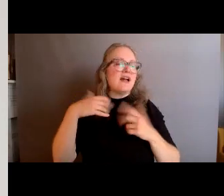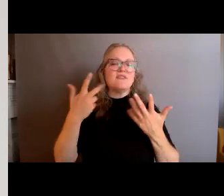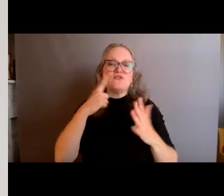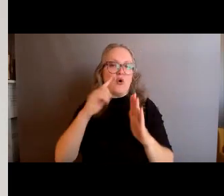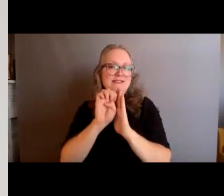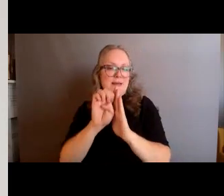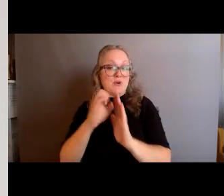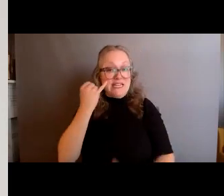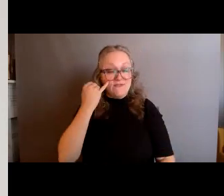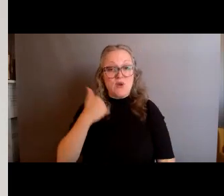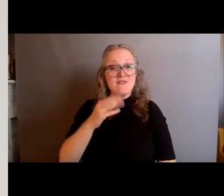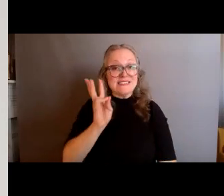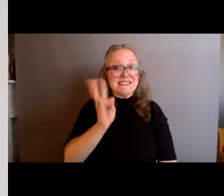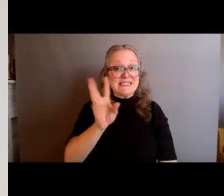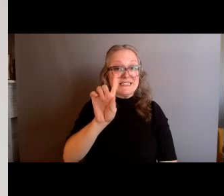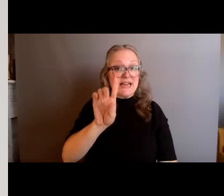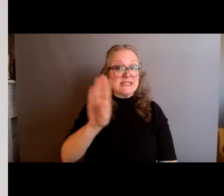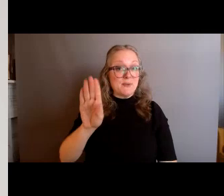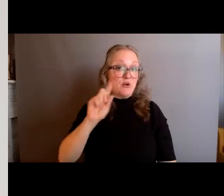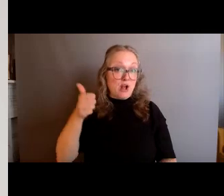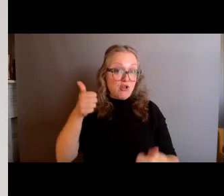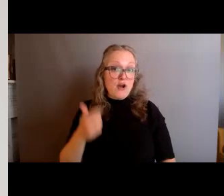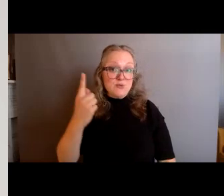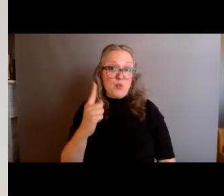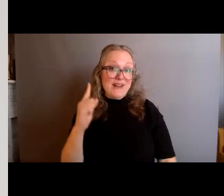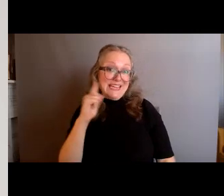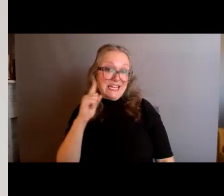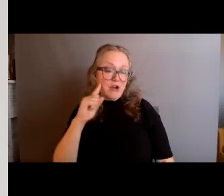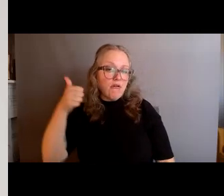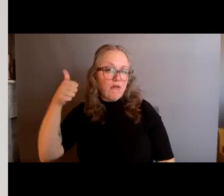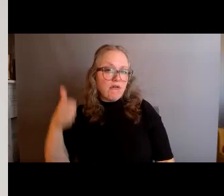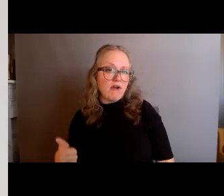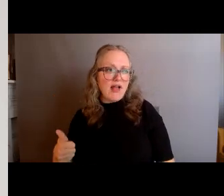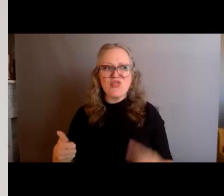decibel hearing loss on one of your ears. And I and the other year's normal. If I'm